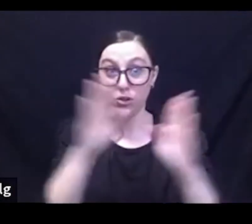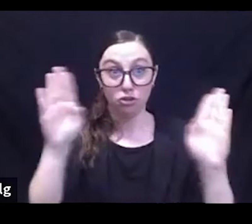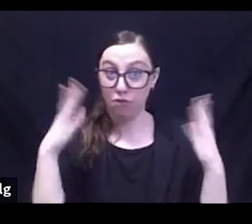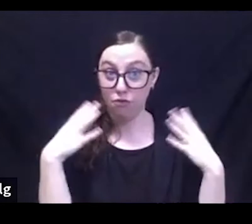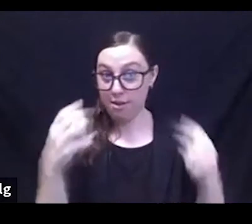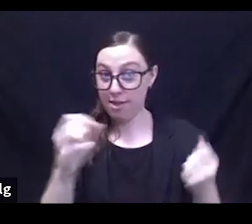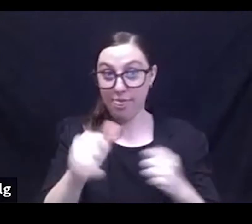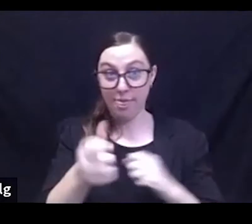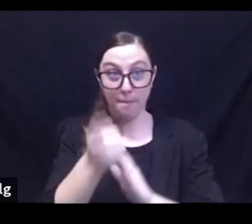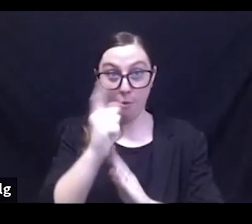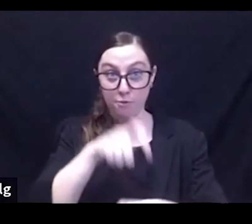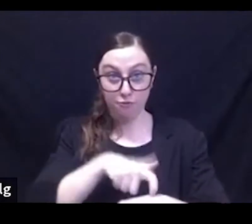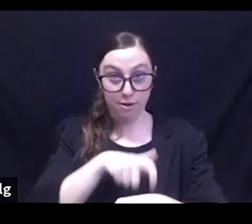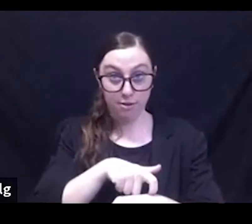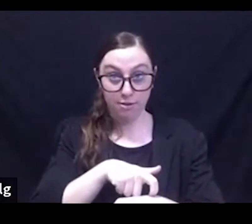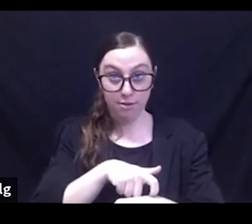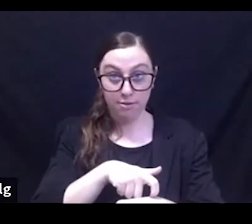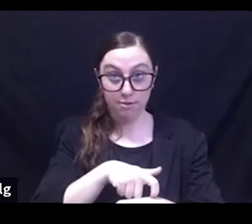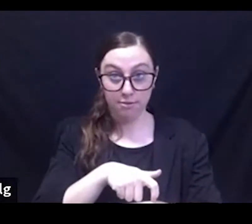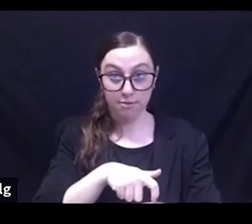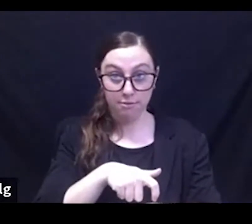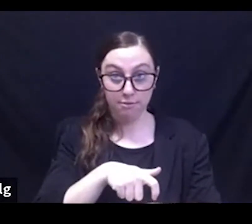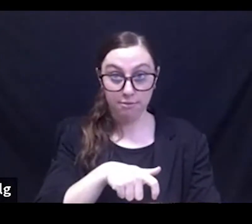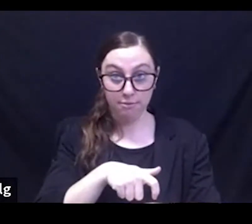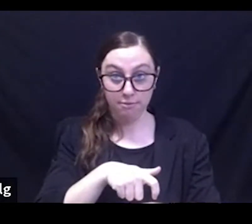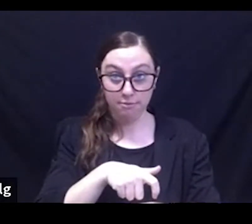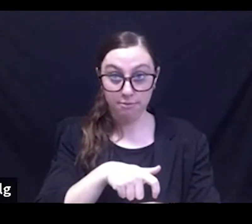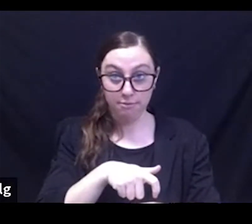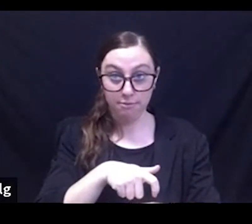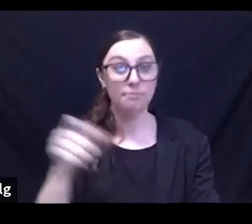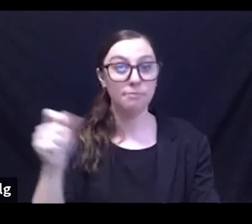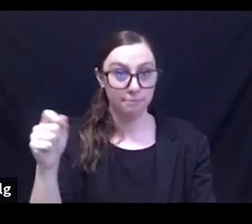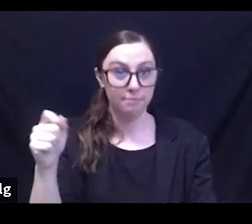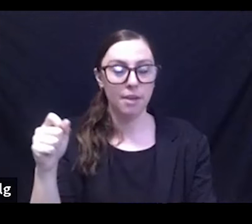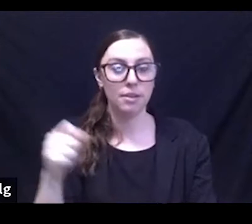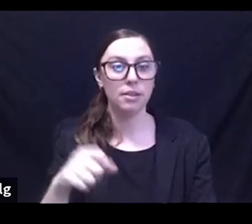time; is that fair to say? Okay. And what was the